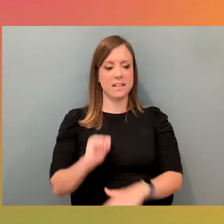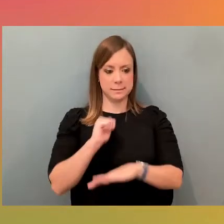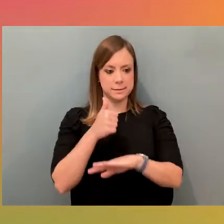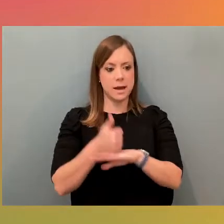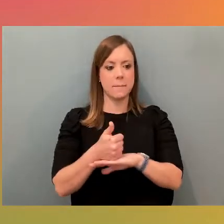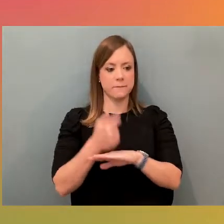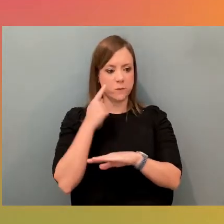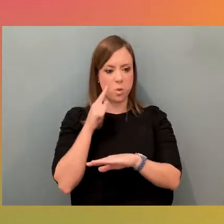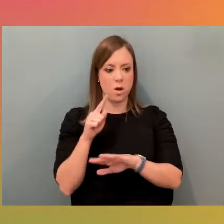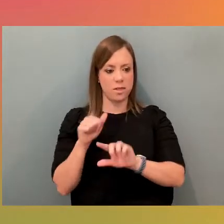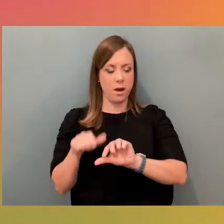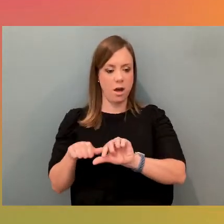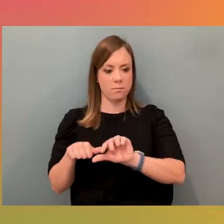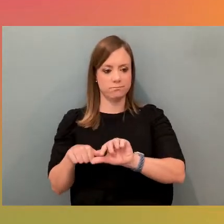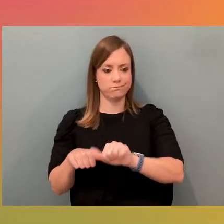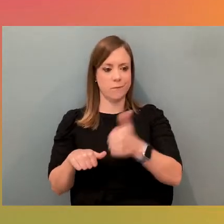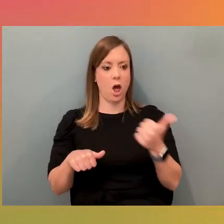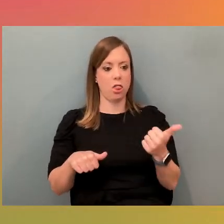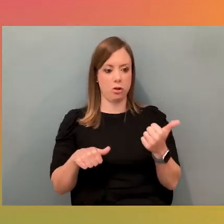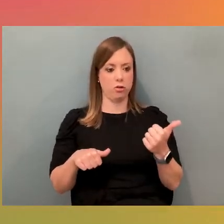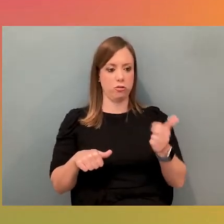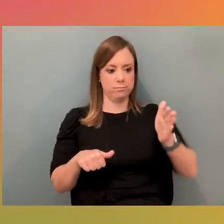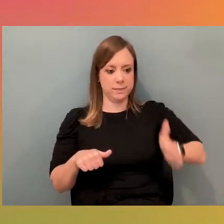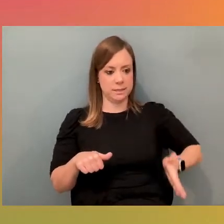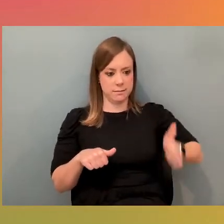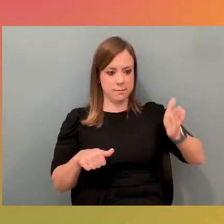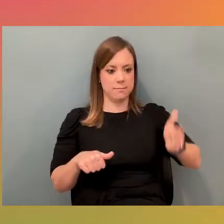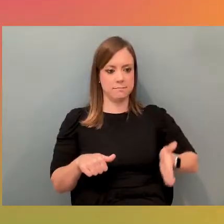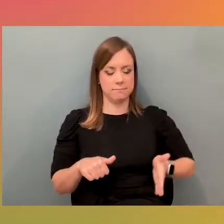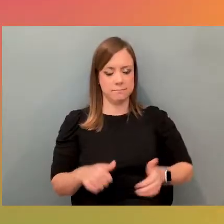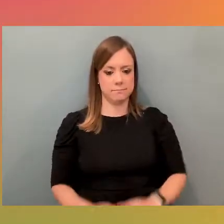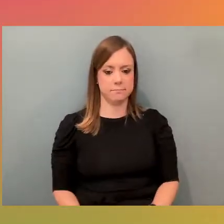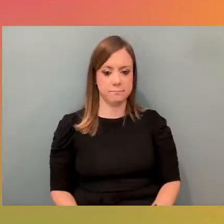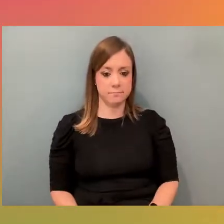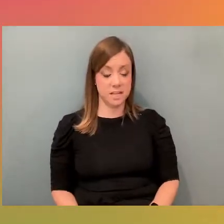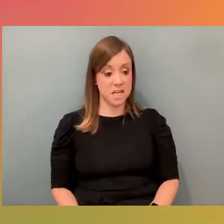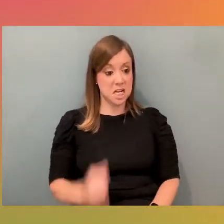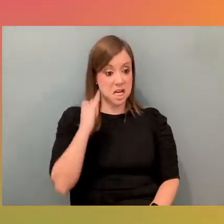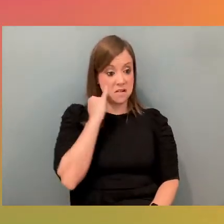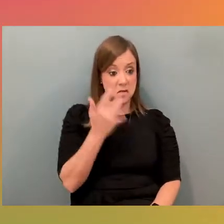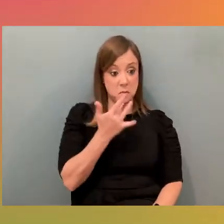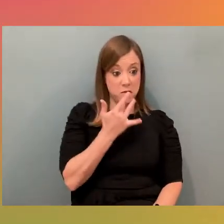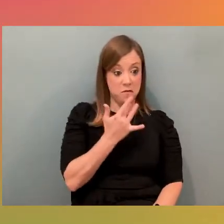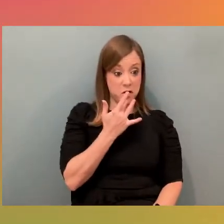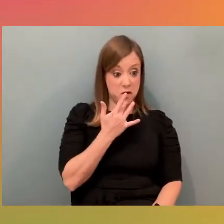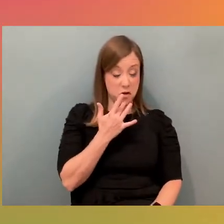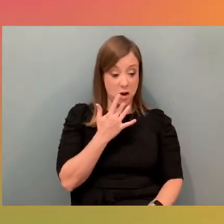FOR THE OPPOSITE SIDE.